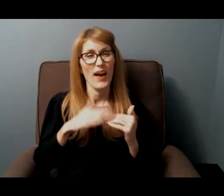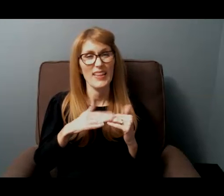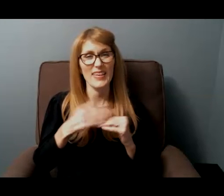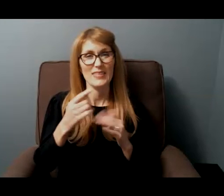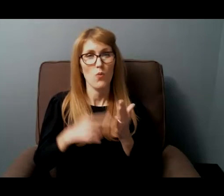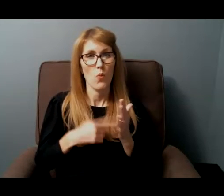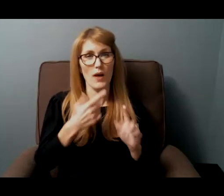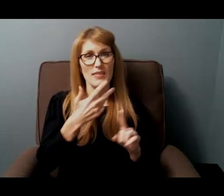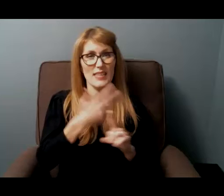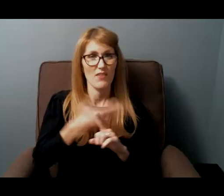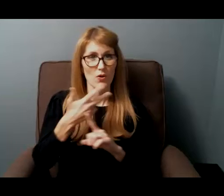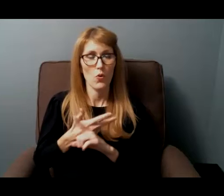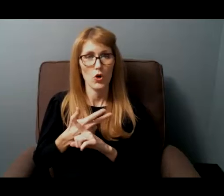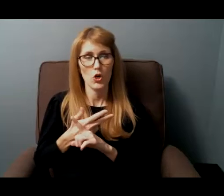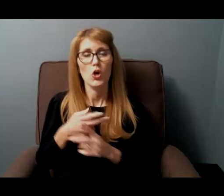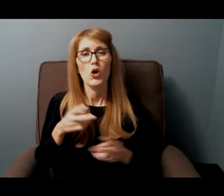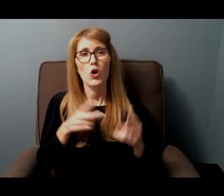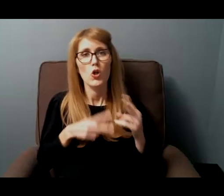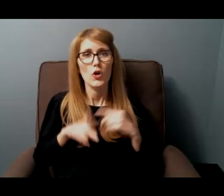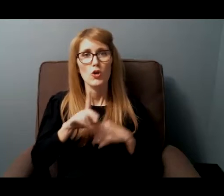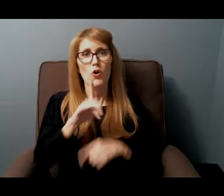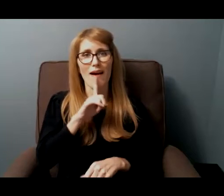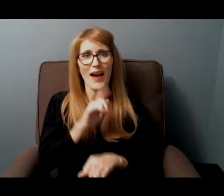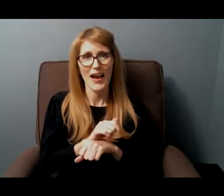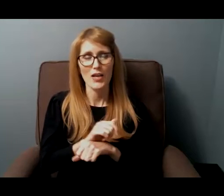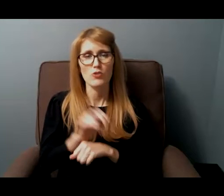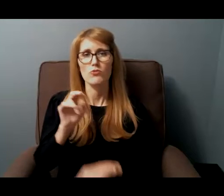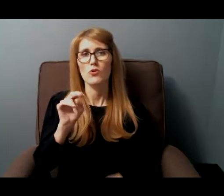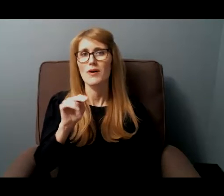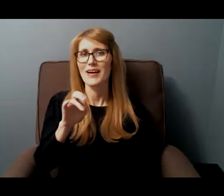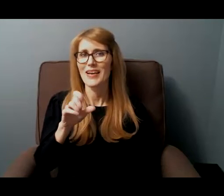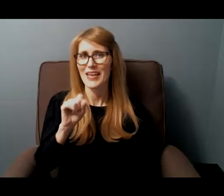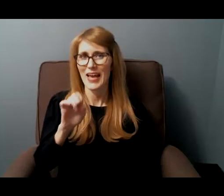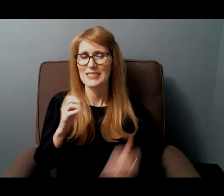your actual net earnings from self employment are and comparing them to the SGA level to see